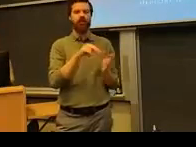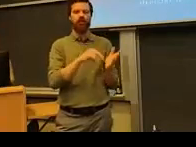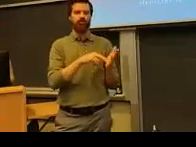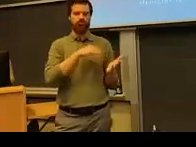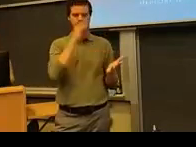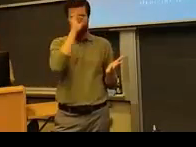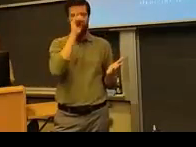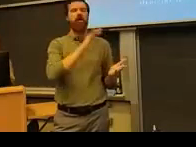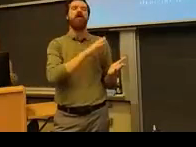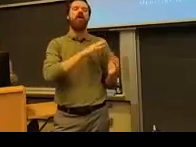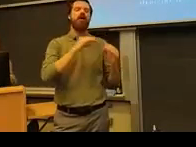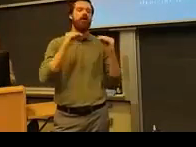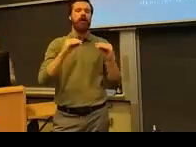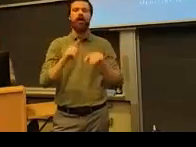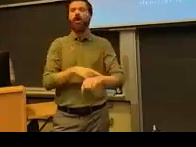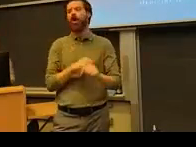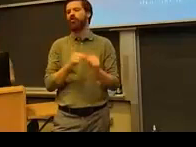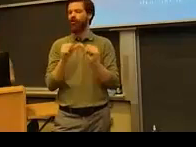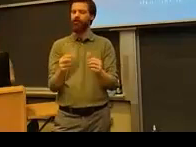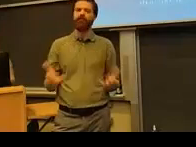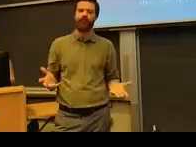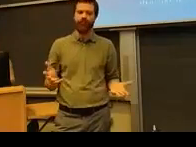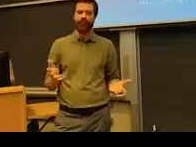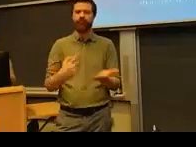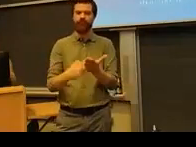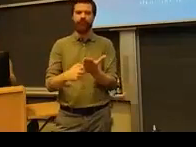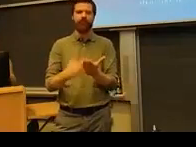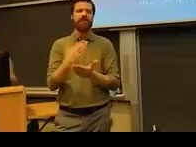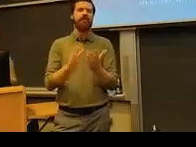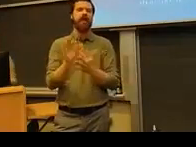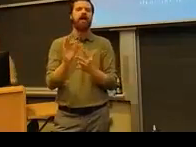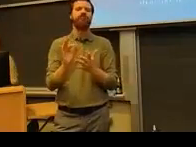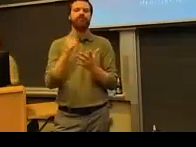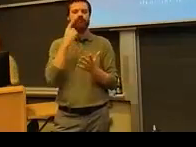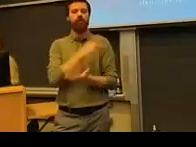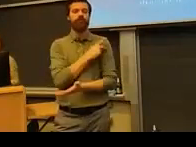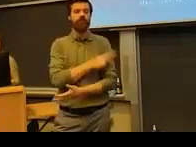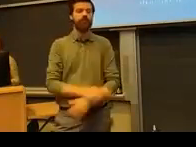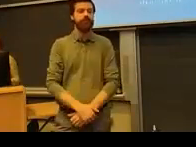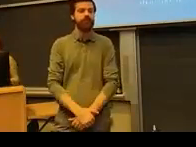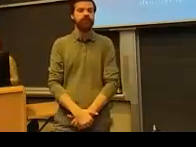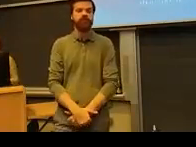teaching them about like longterm what um um some of these options might be for patients and then